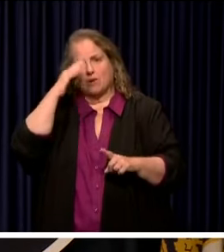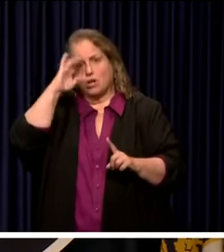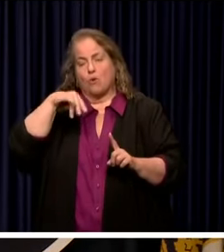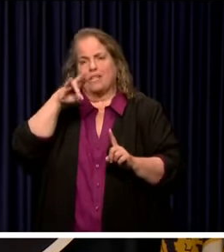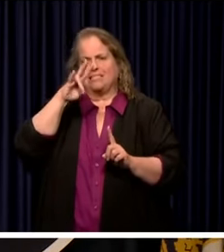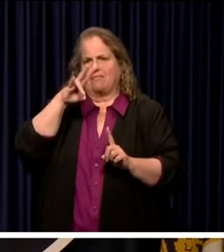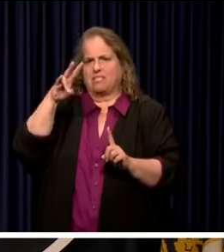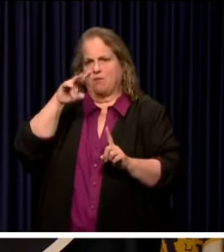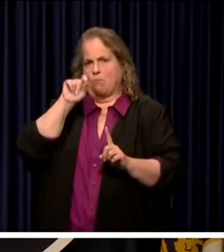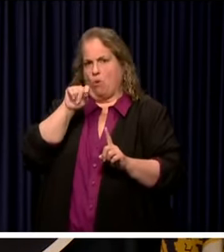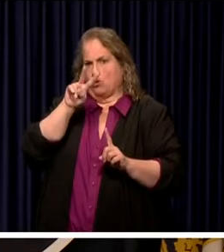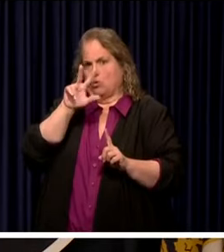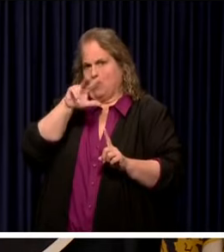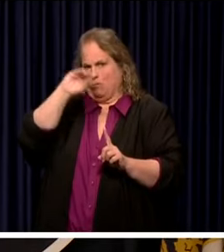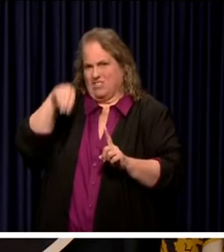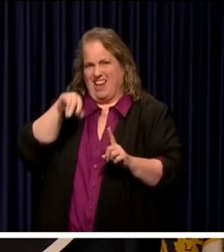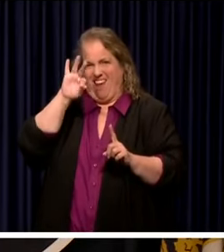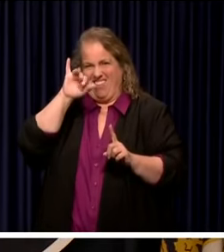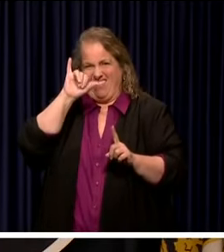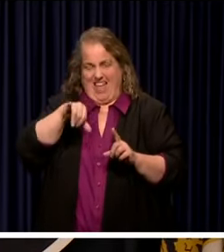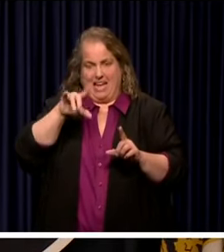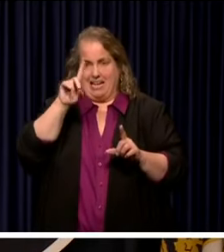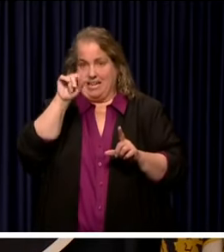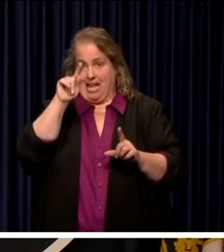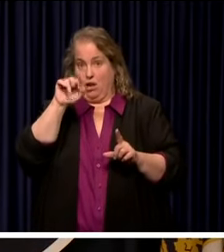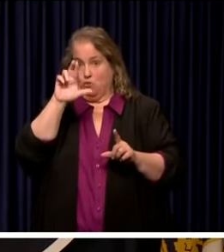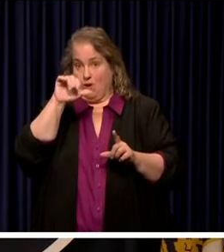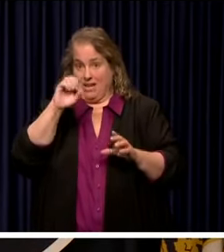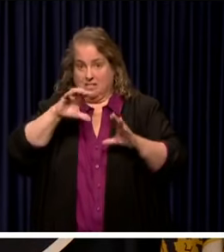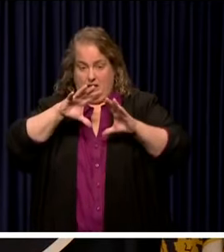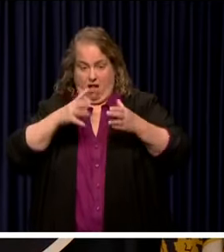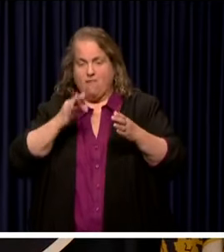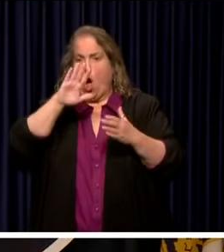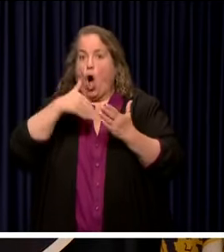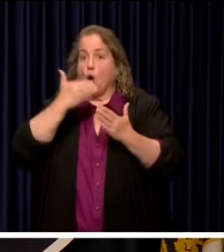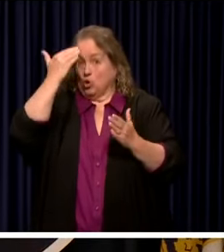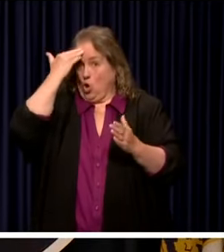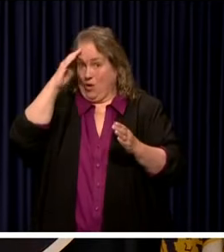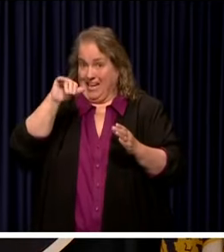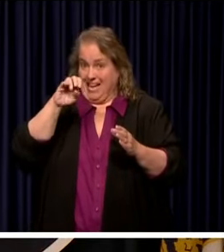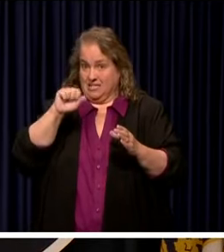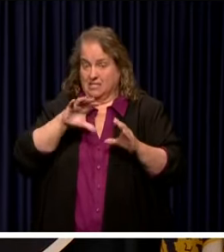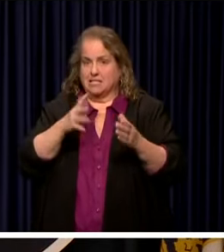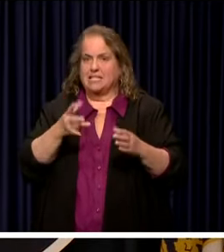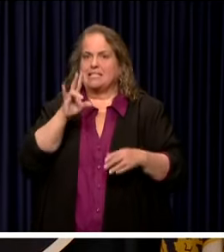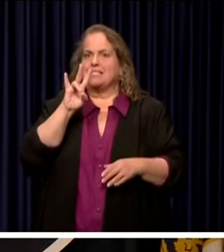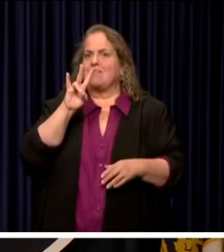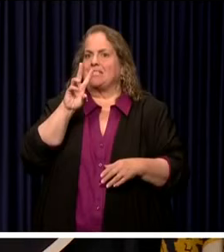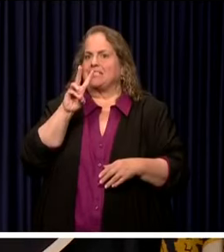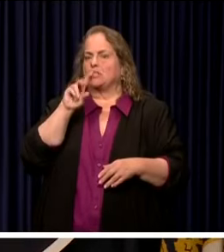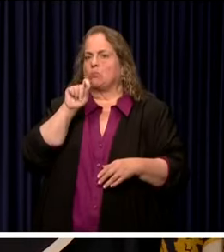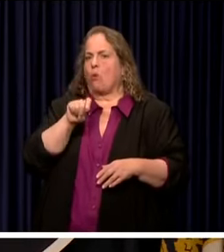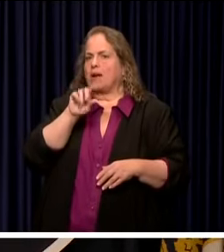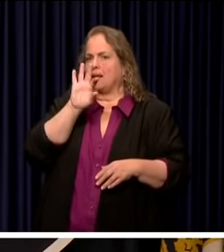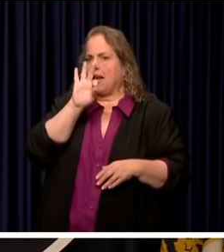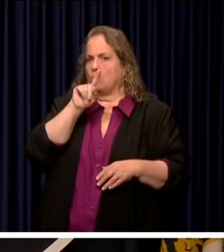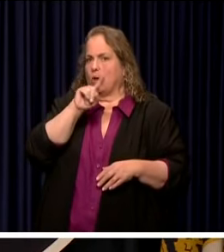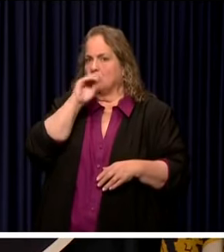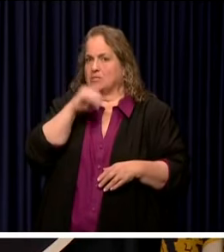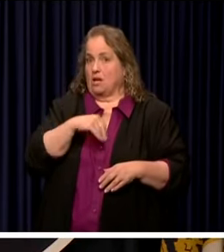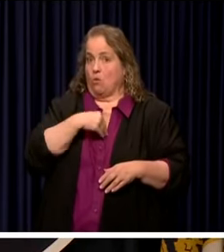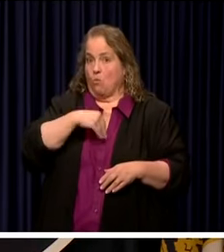ON ETHNICITY, 99.29%